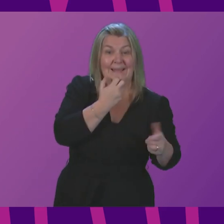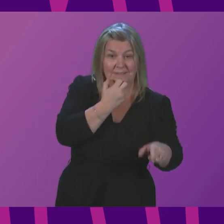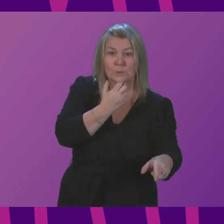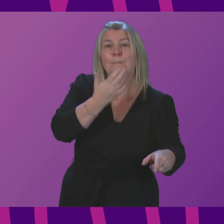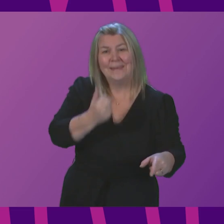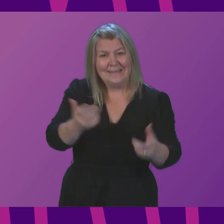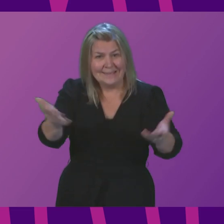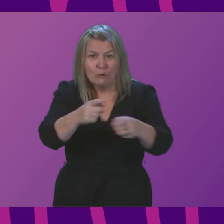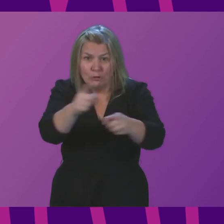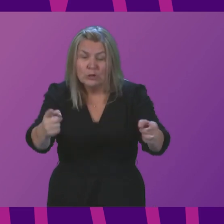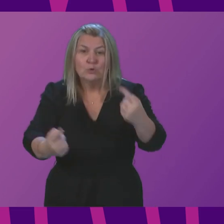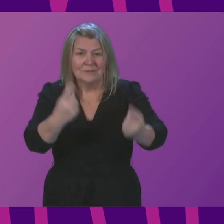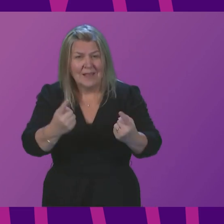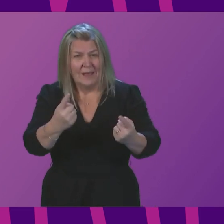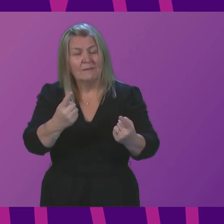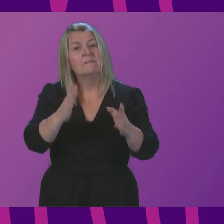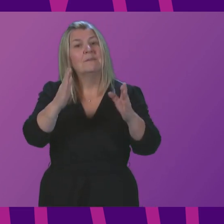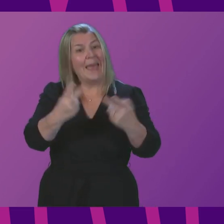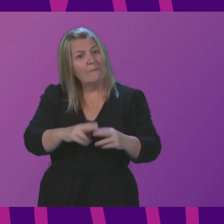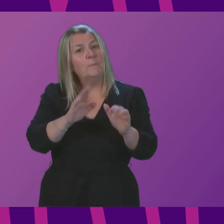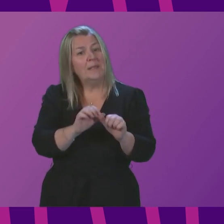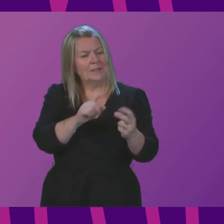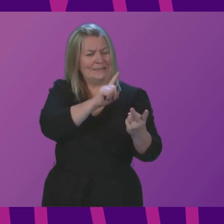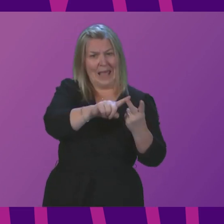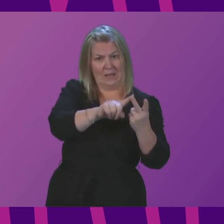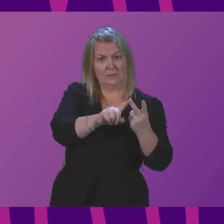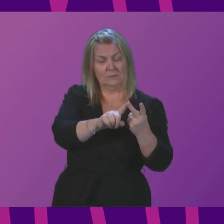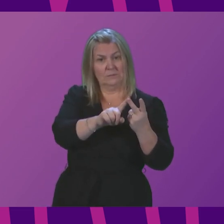are about to pass the 24-week point since their second dose, to go online to book their